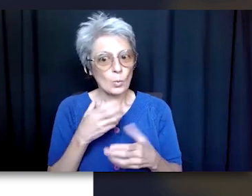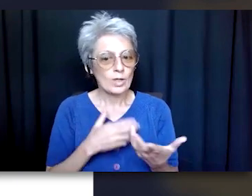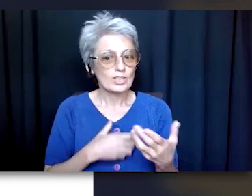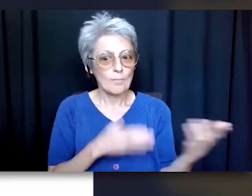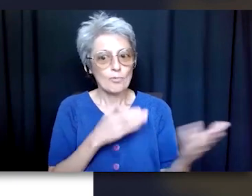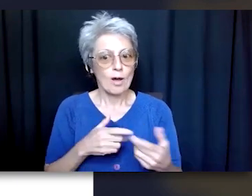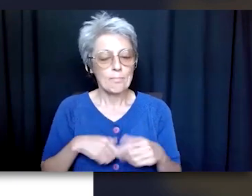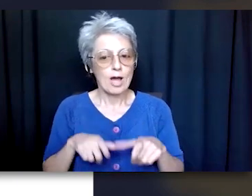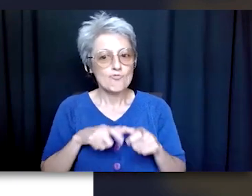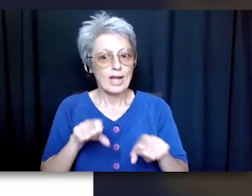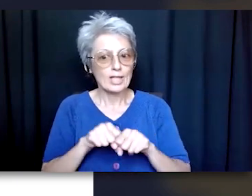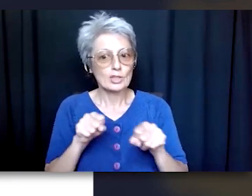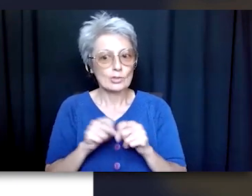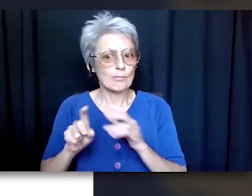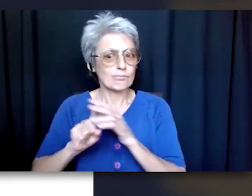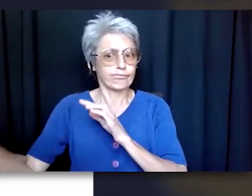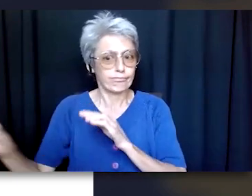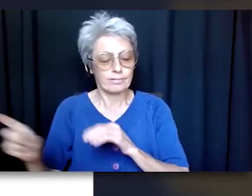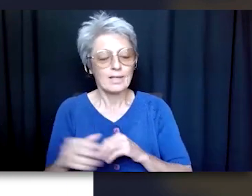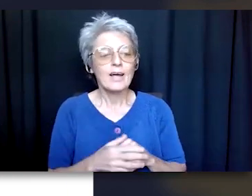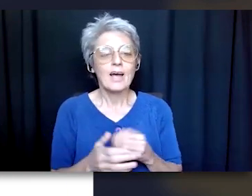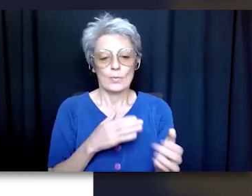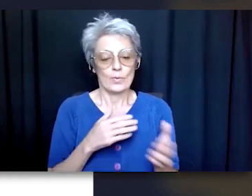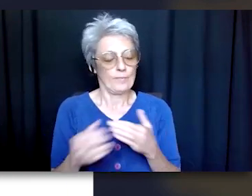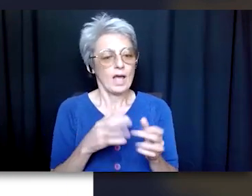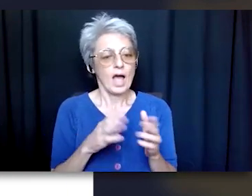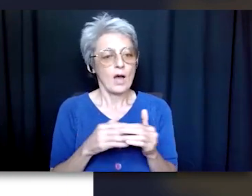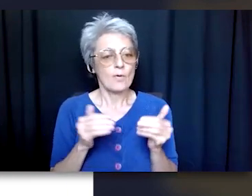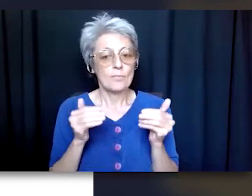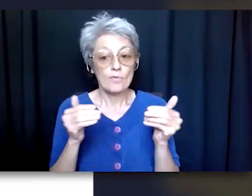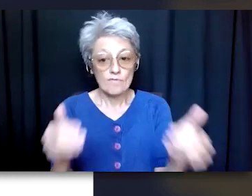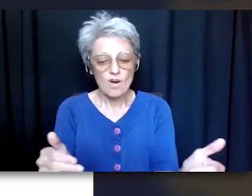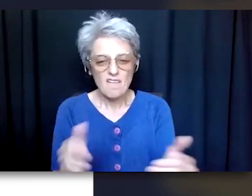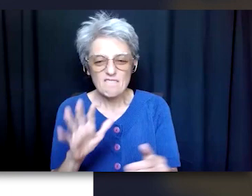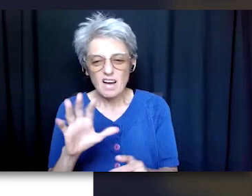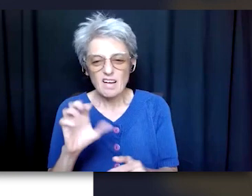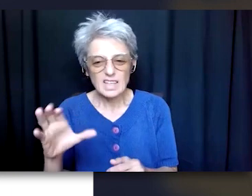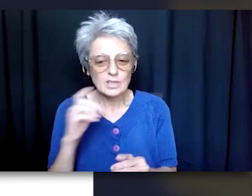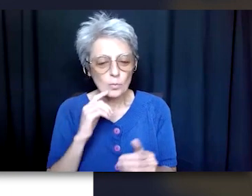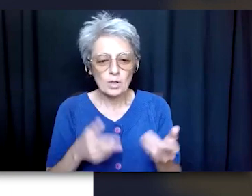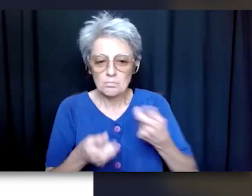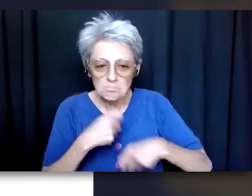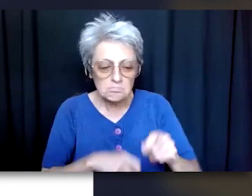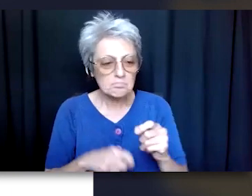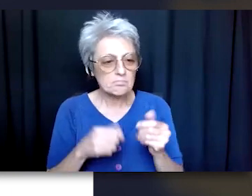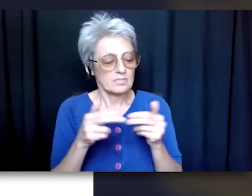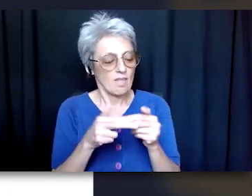move this forward again in about 5 seconds, but I appreciate you just kind of throwing in your